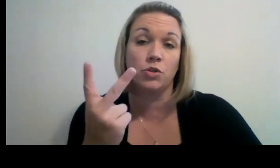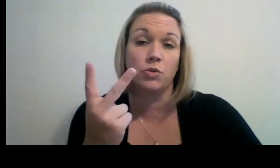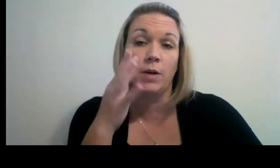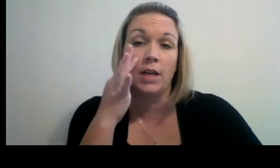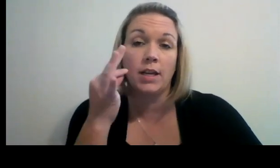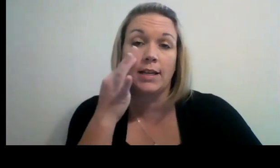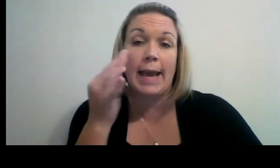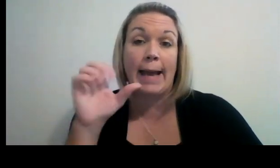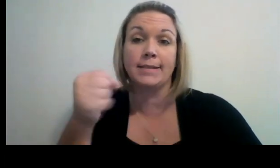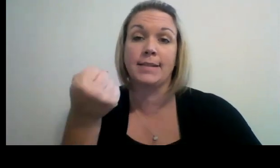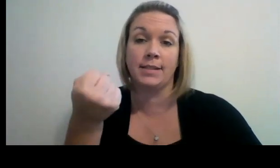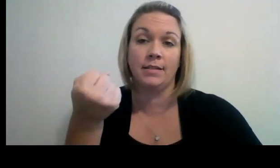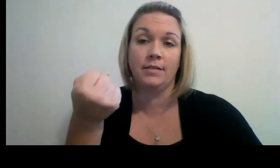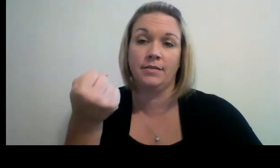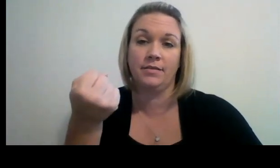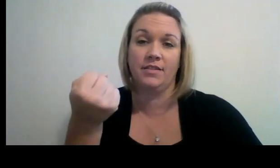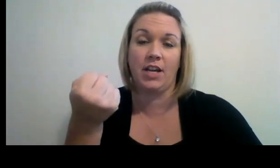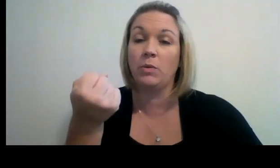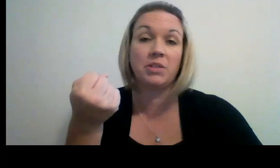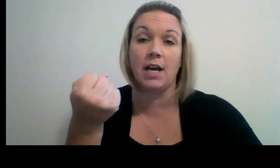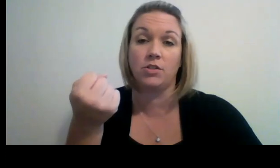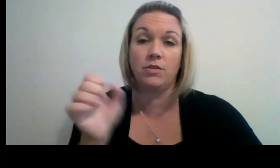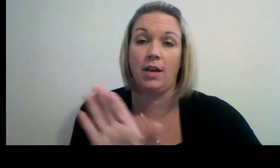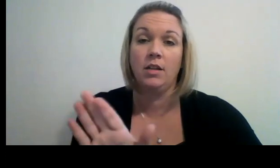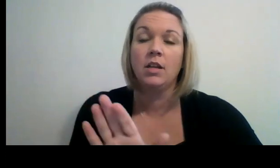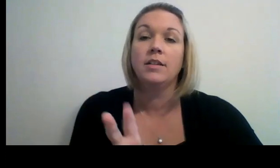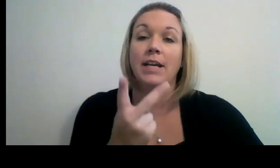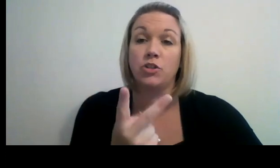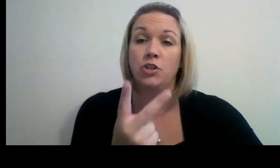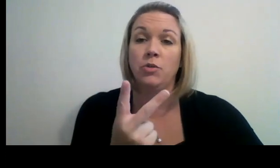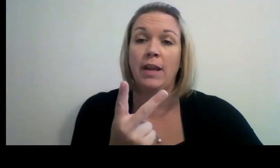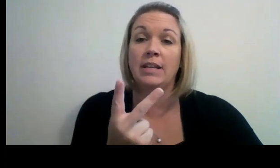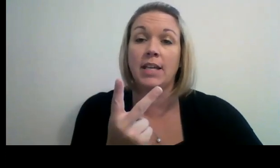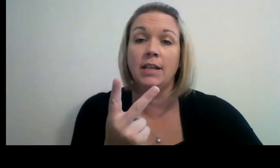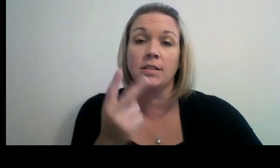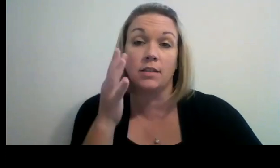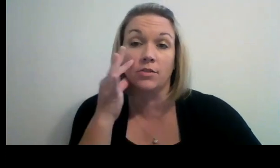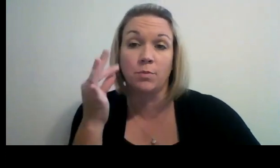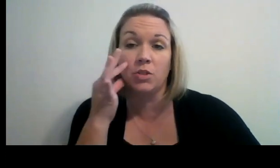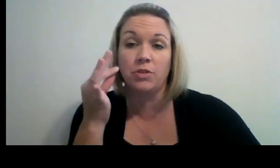TWO CAT 'S. Okay we would not do that. That "TWO" indicates that there's multiple